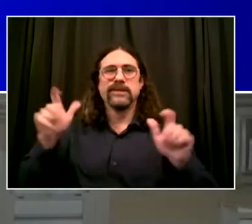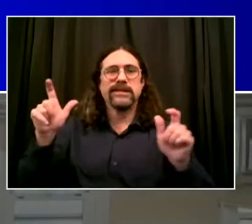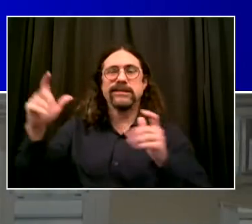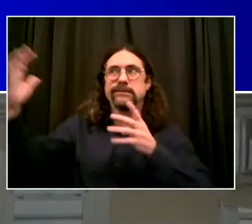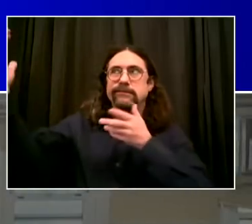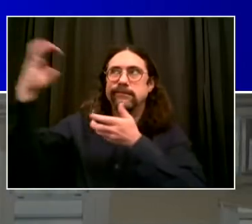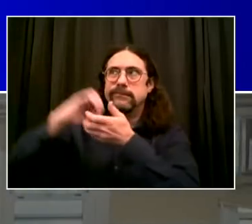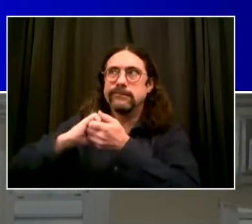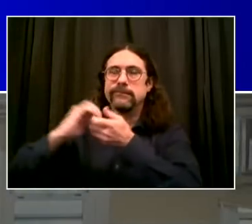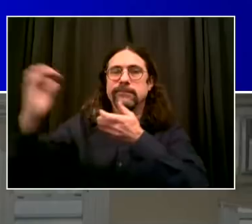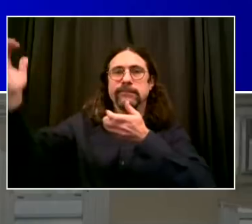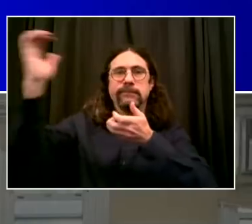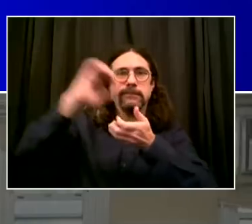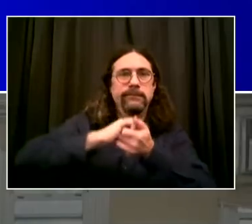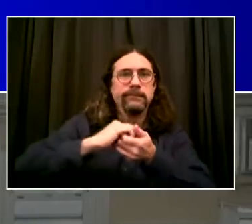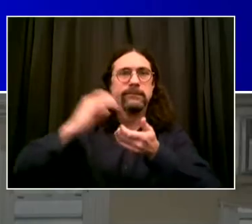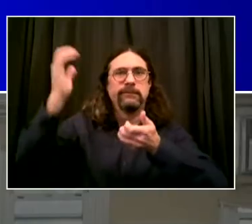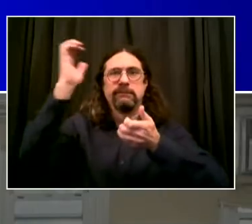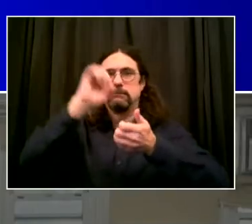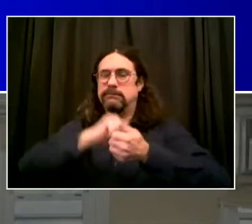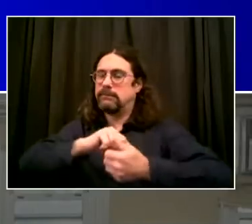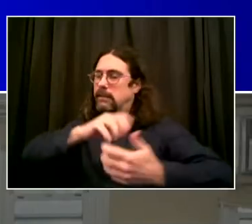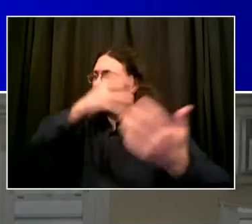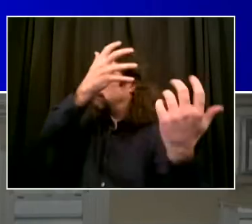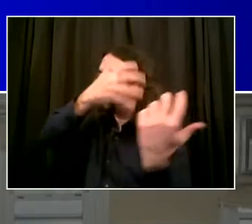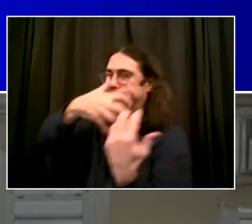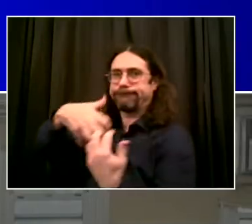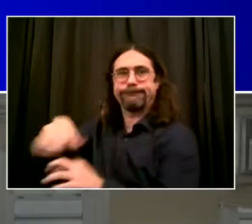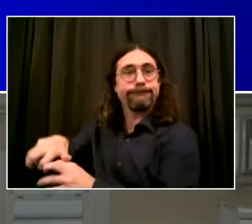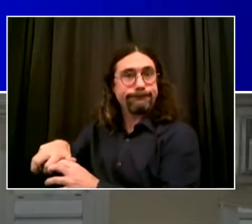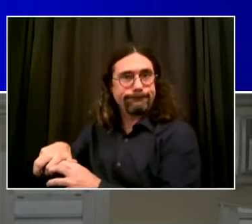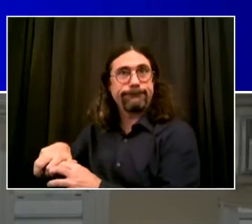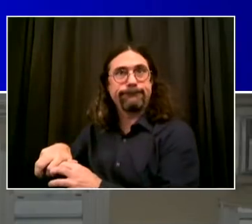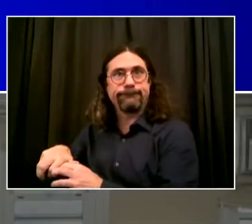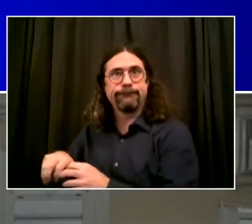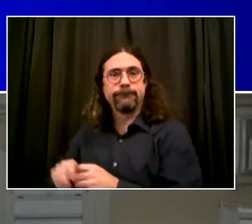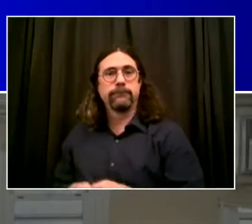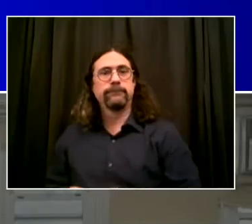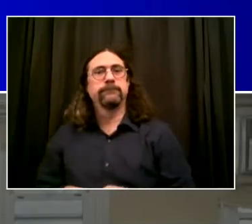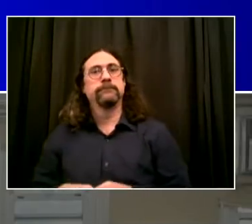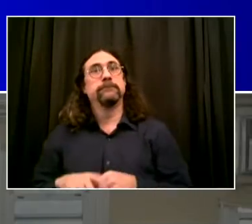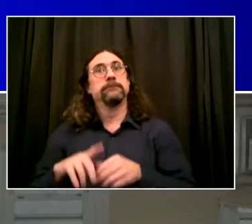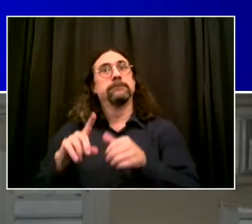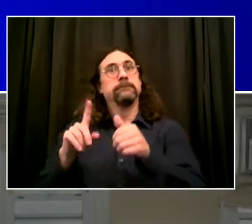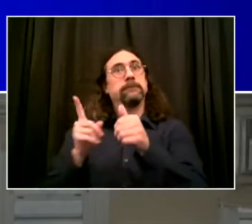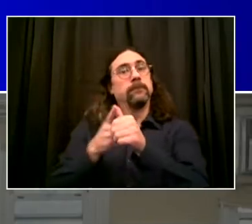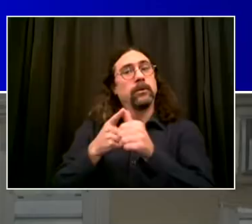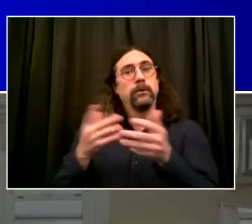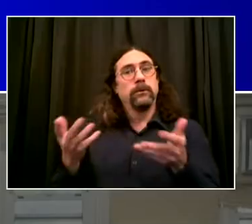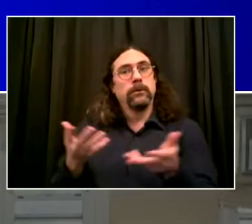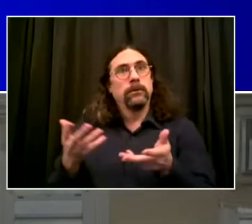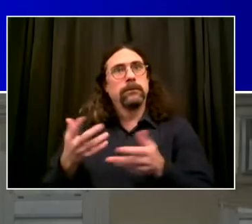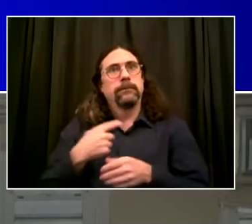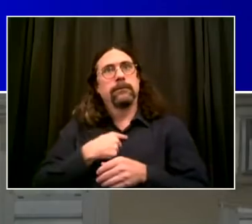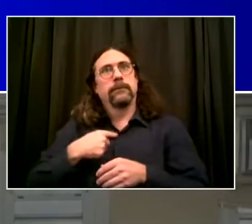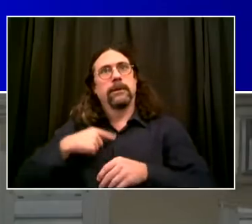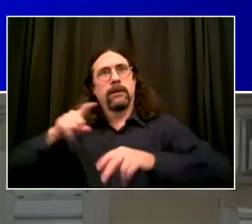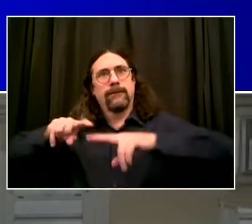WE WILL IMPROVE TEACHING AND LEARNING AND CONTINUE TO BRING BACK OUR STUDENTS BY GETTING A BAELSINE WHAT